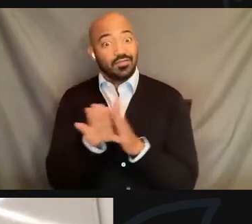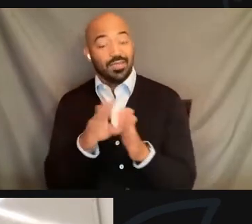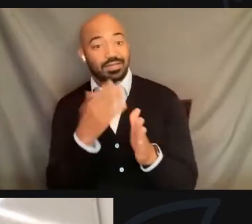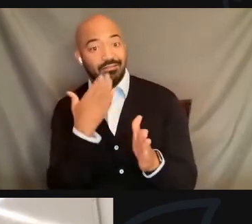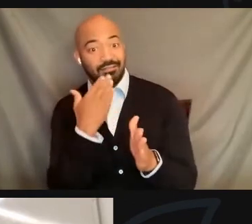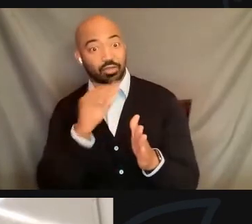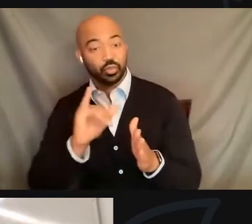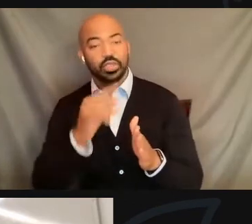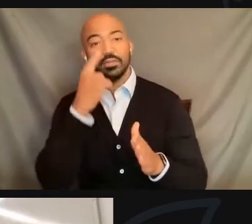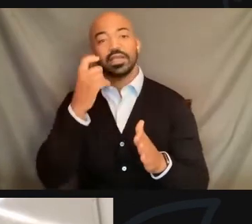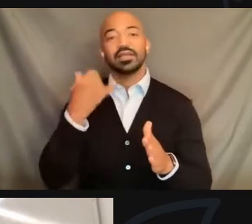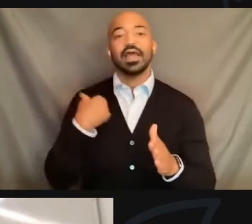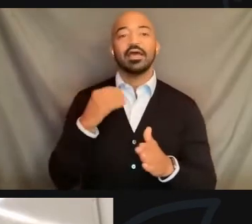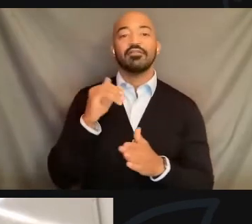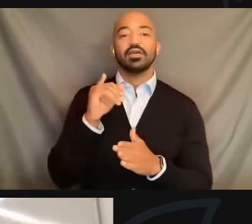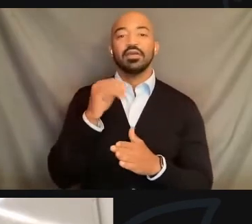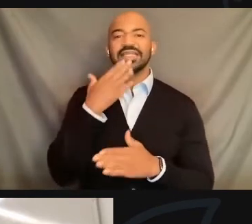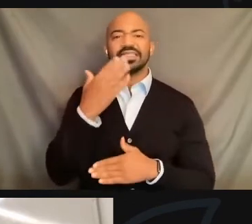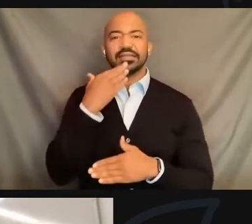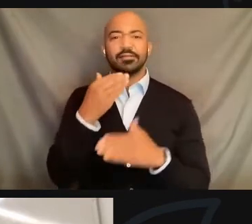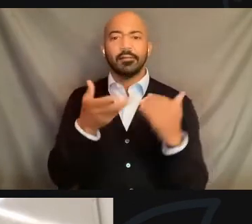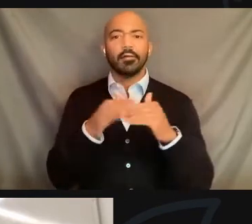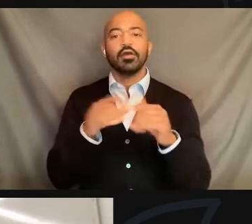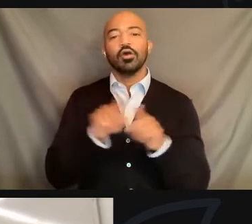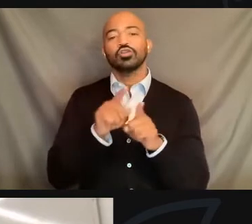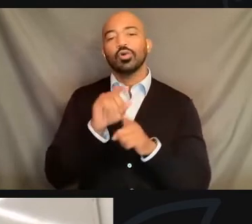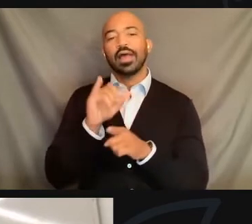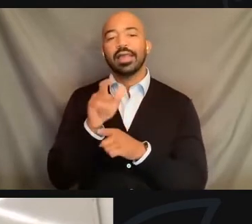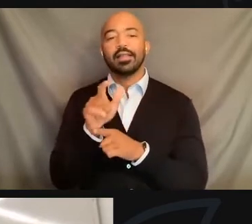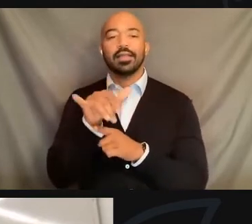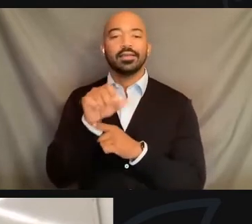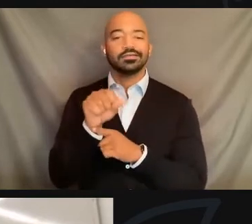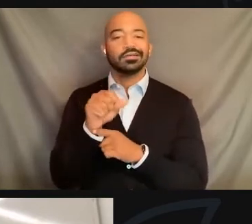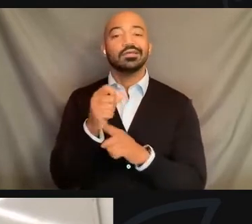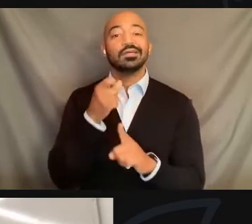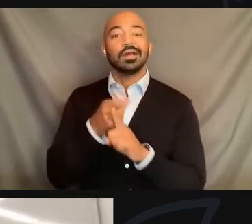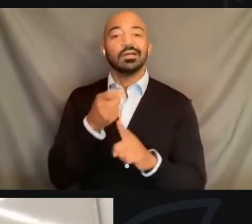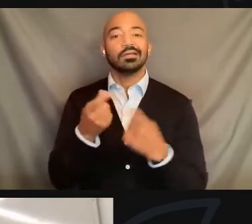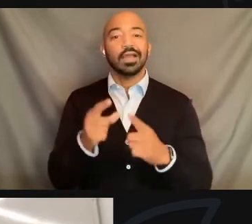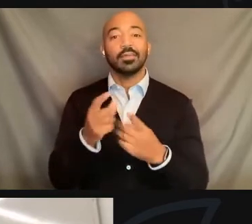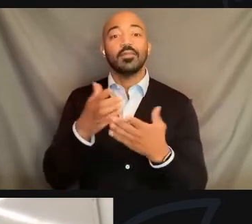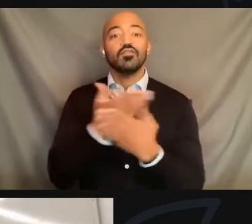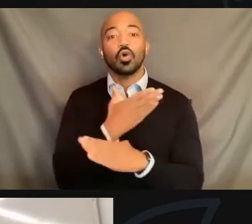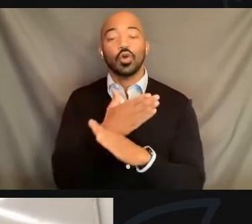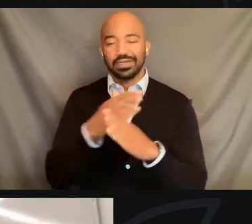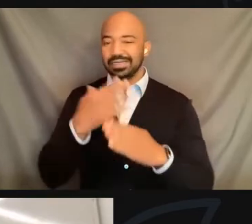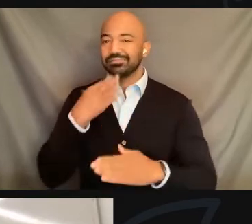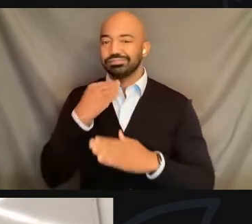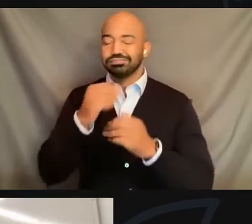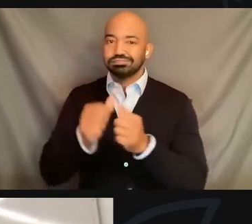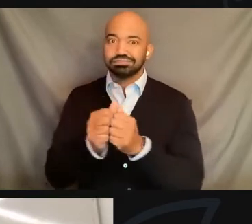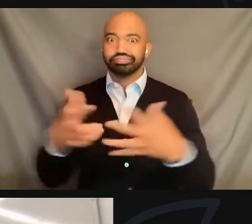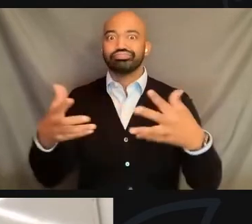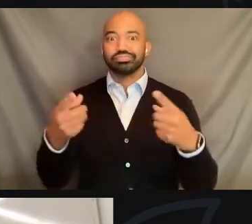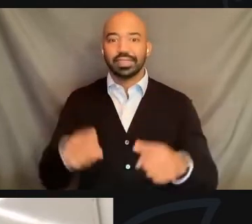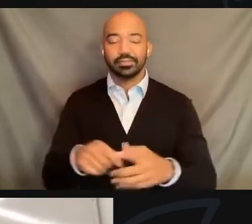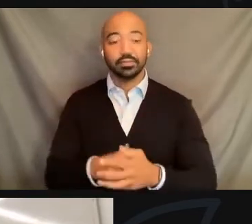insulitis and inflammation of the eyelids before the VT is actually fully in shoes. And at that time point, you also see a